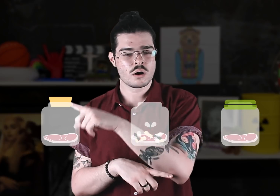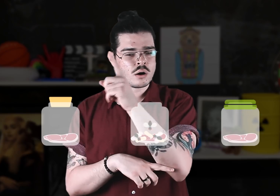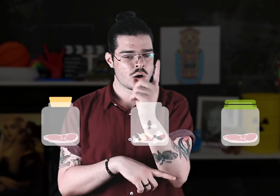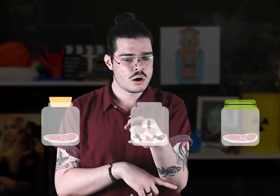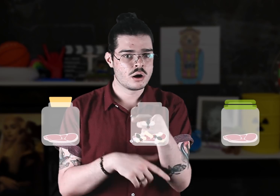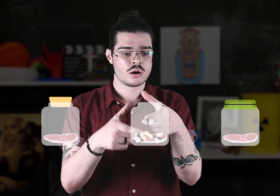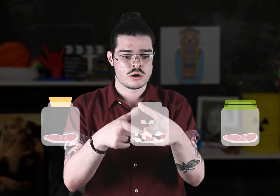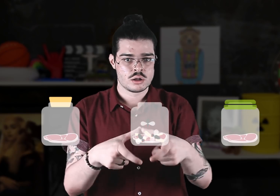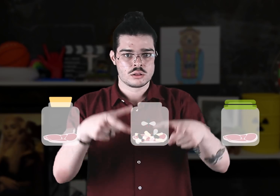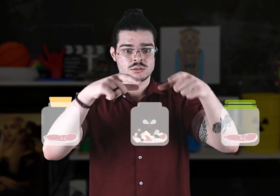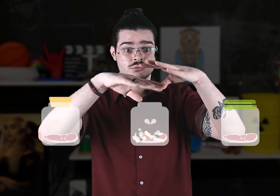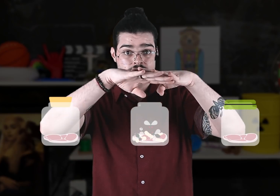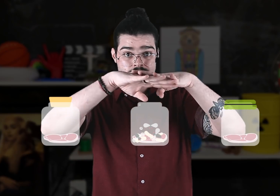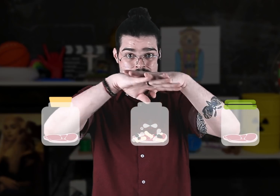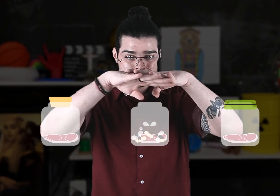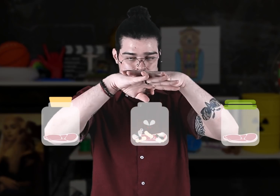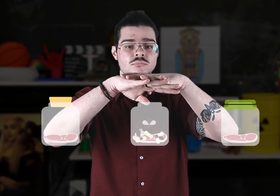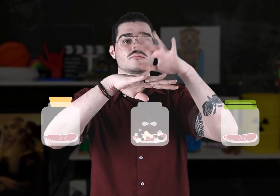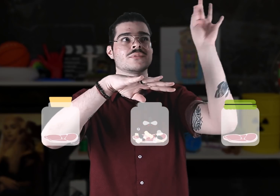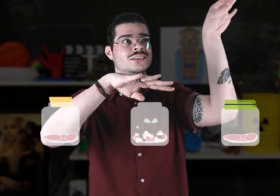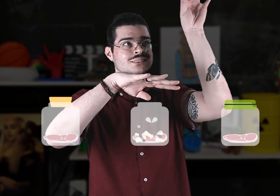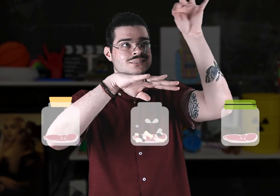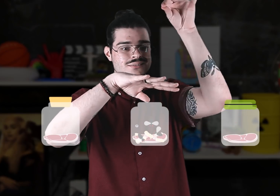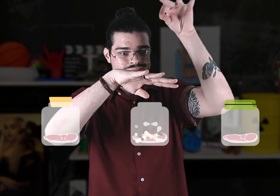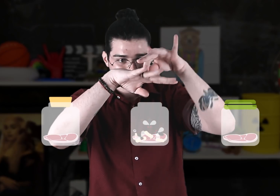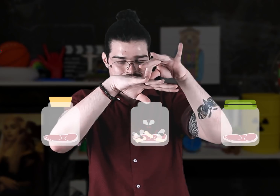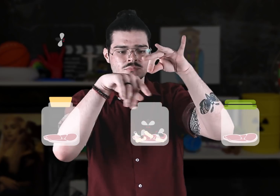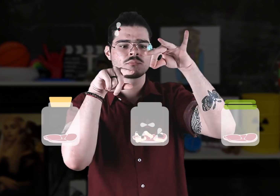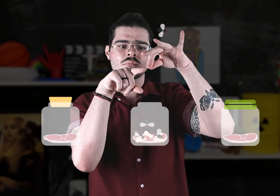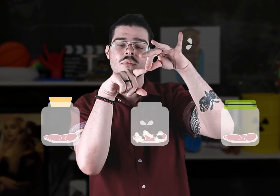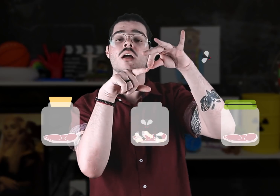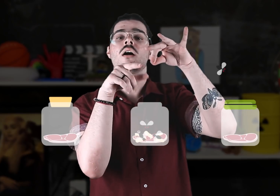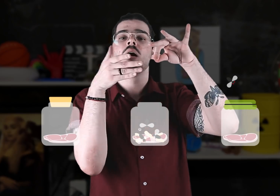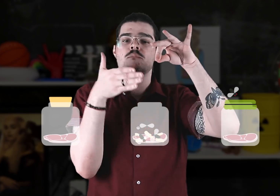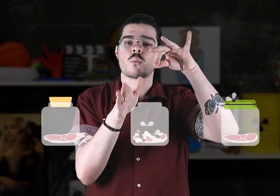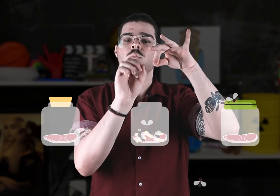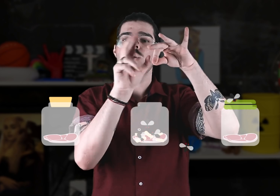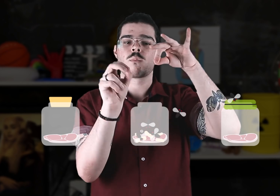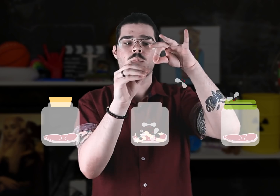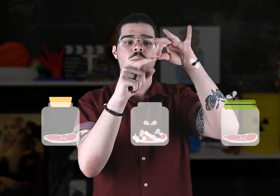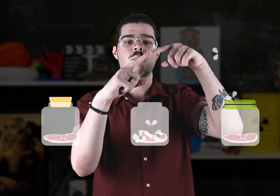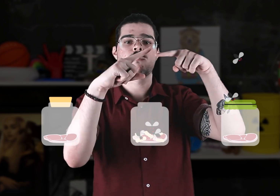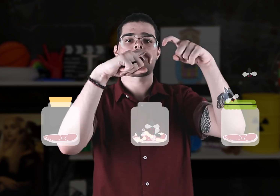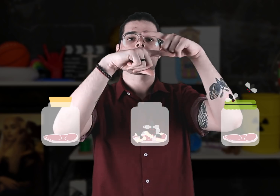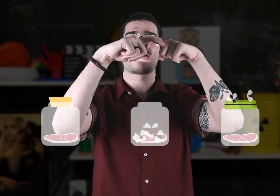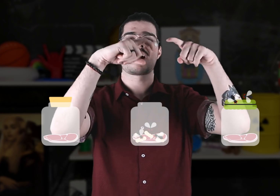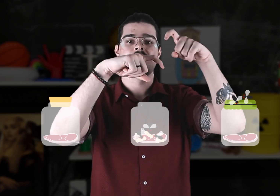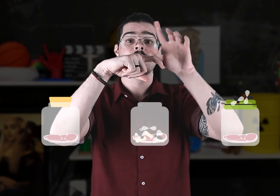In the closed pot with gauze, other flies laid eggs on top of the gauze,